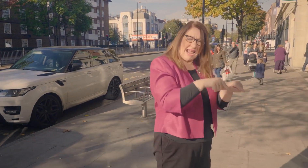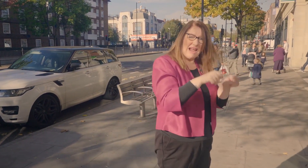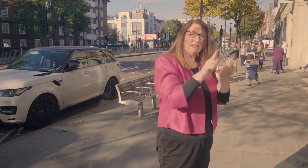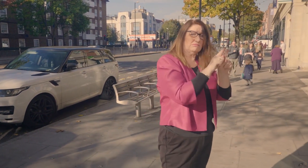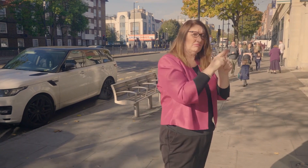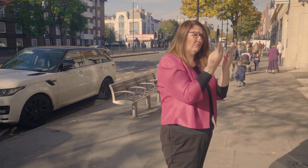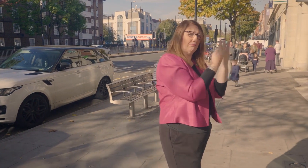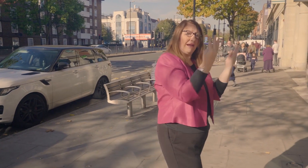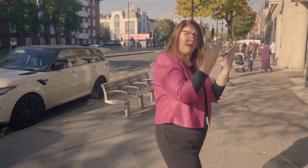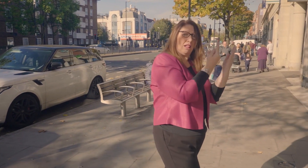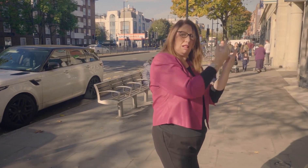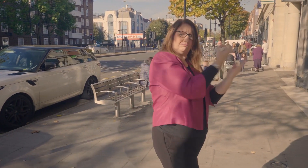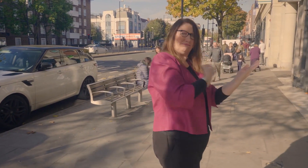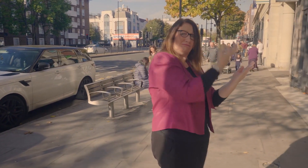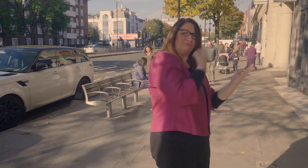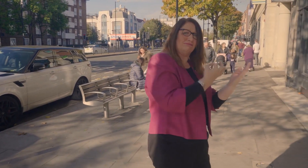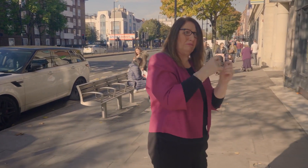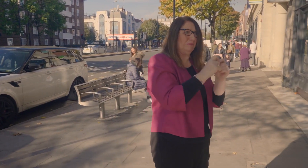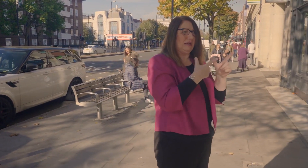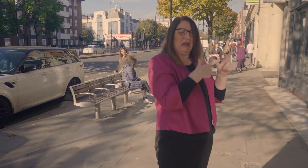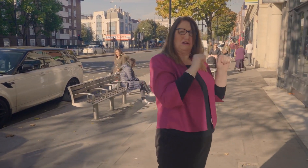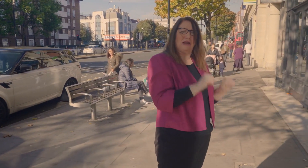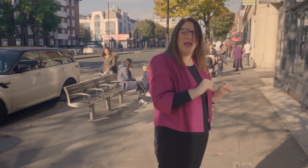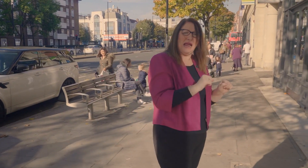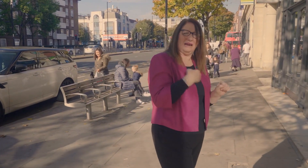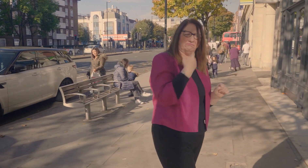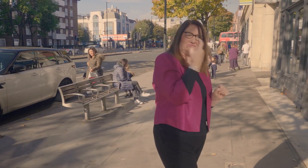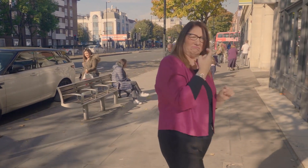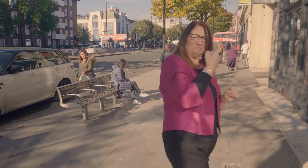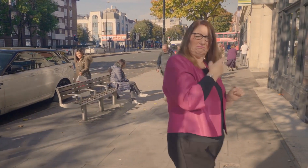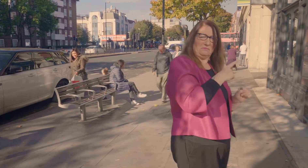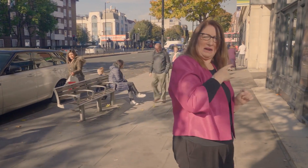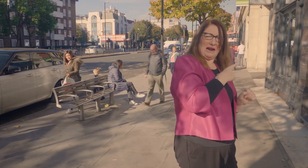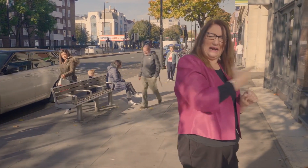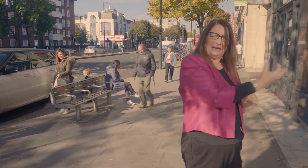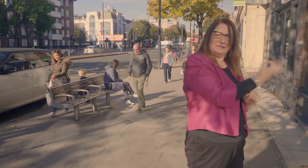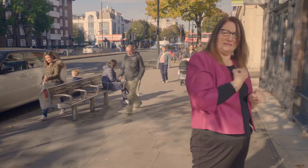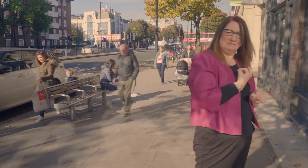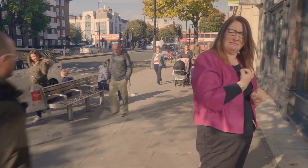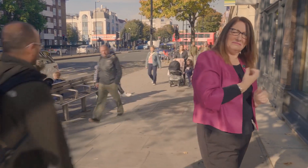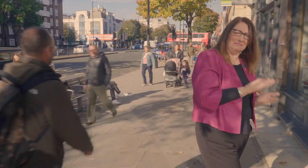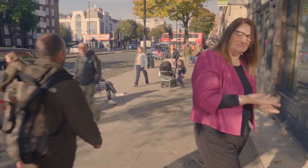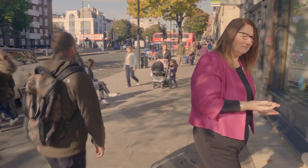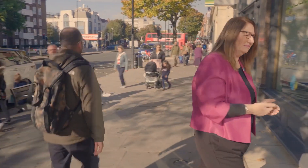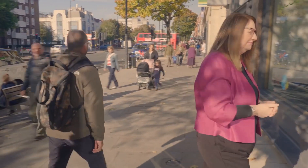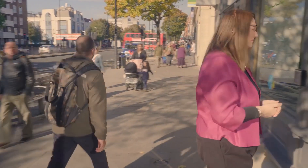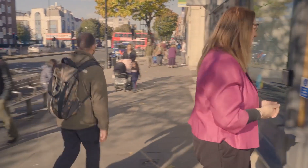and was one of the panel who interviewed me for the position. I'm curious to know why they offered it to me.